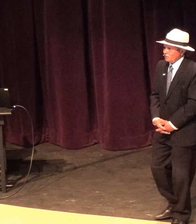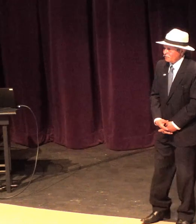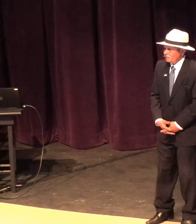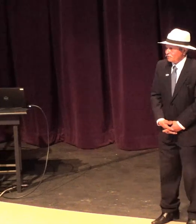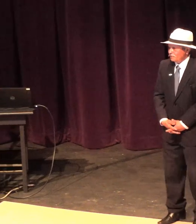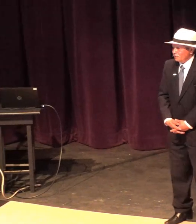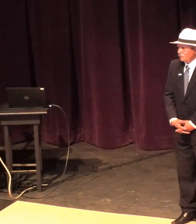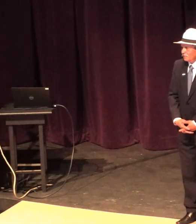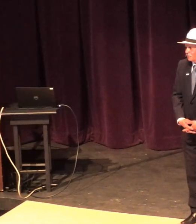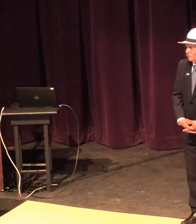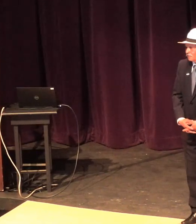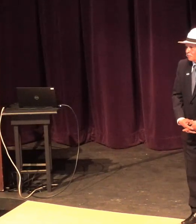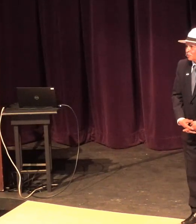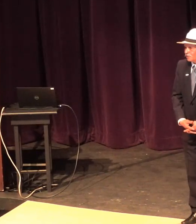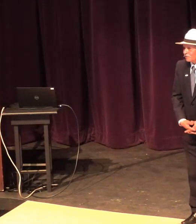I know what